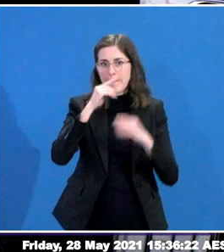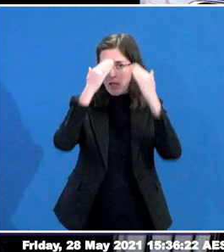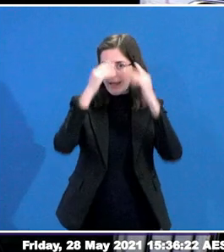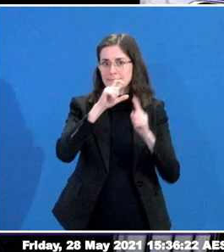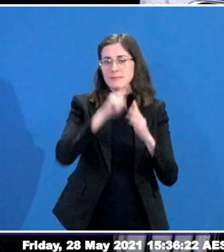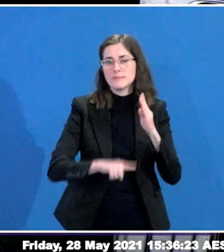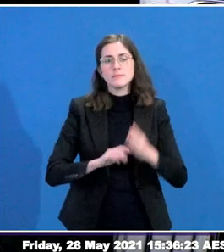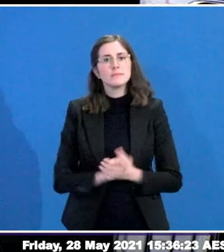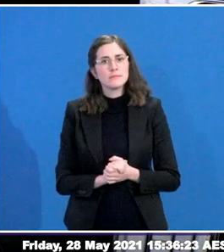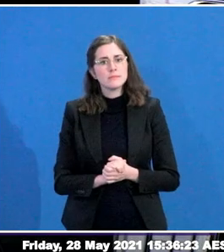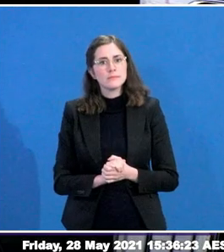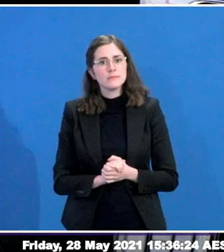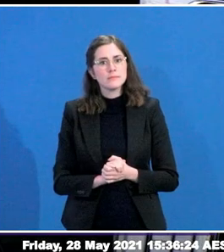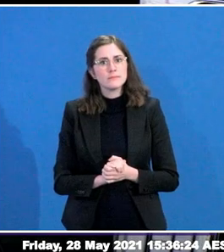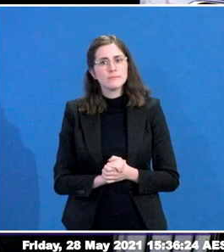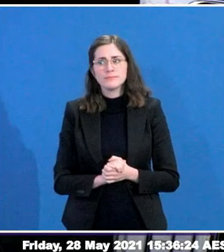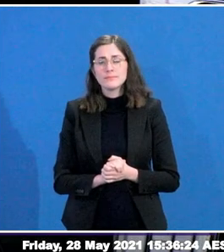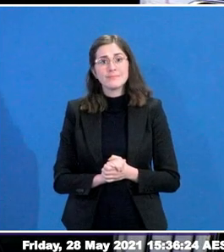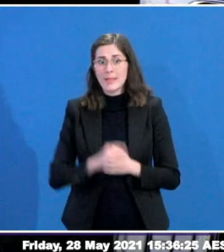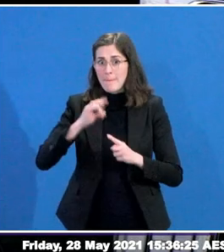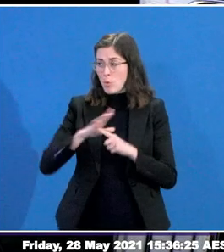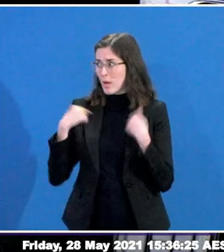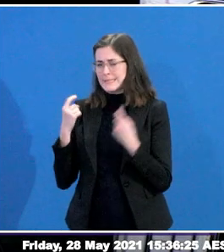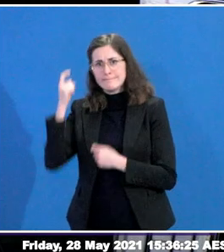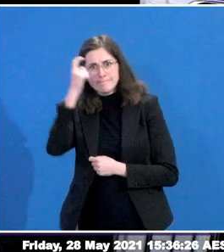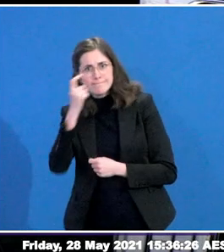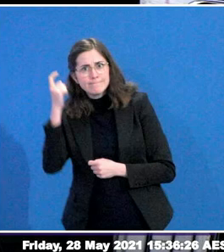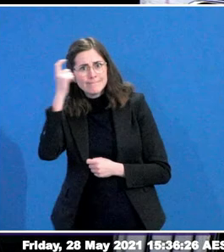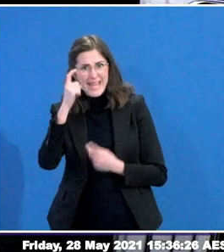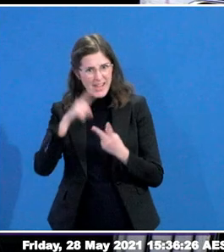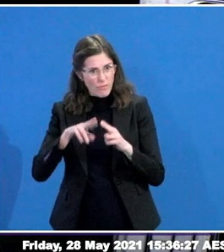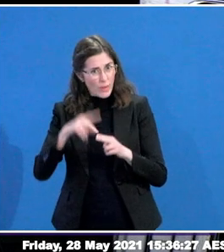The question that arises for consideration is whether it is appropriate for